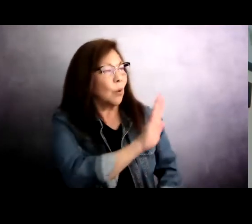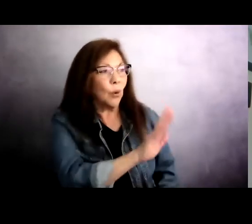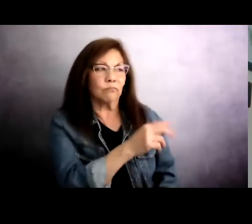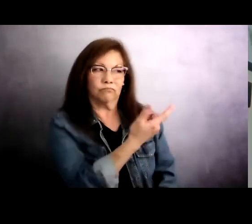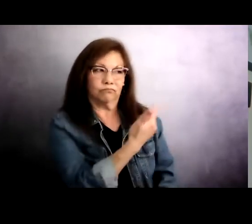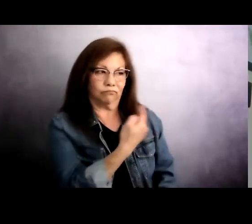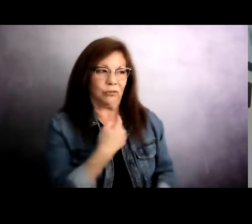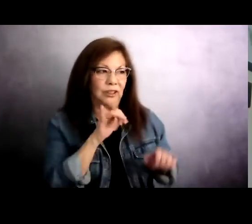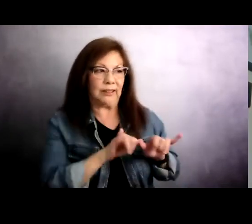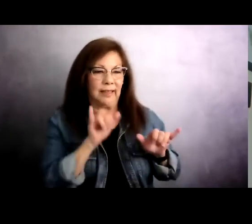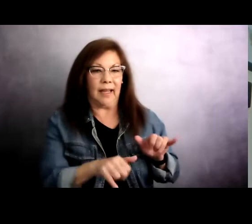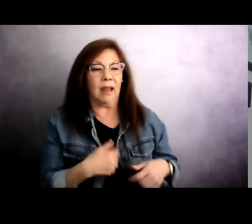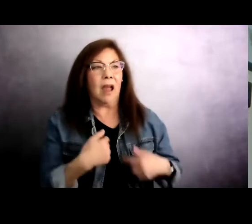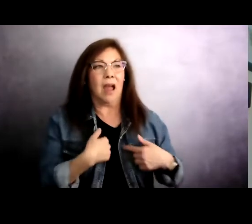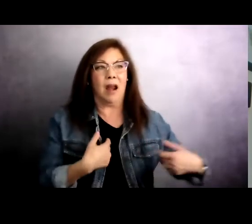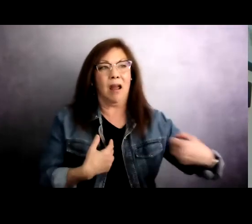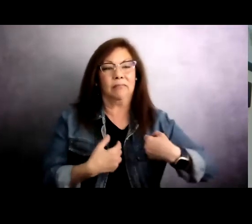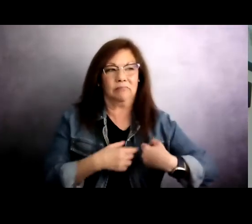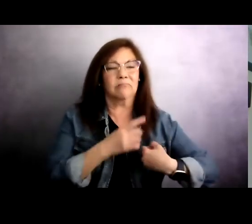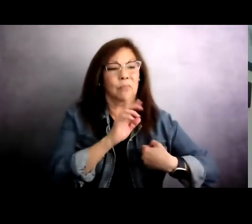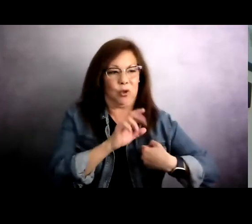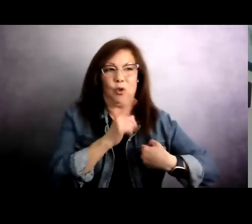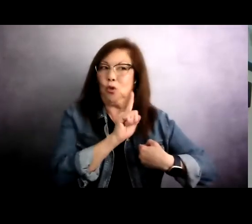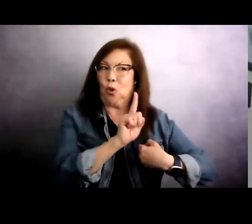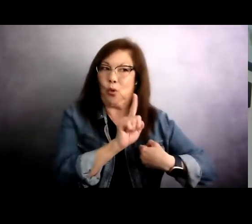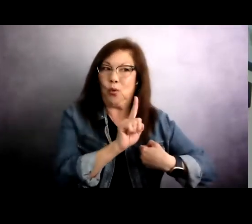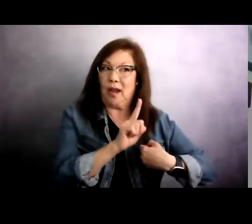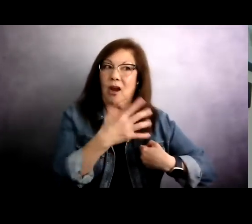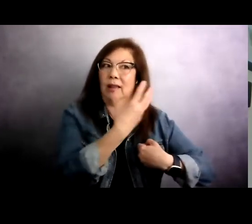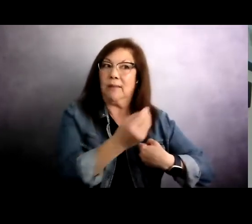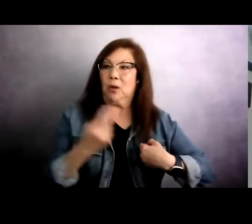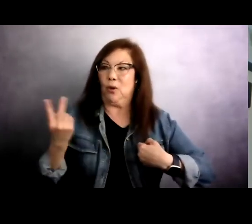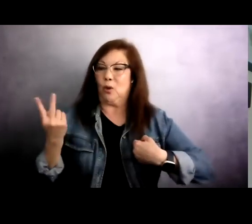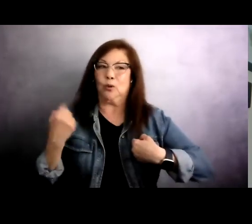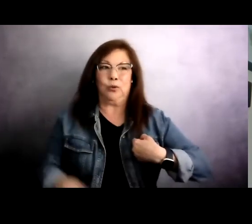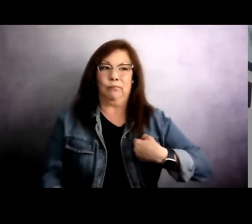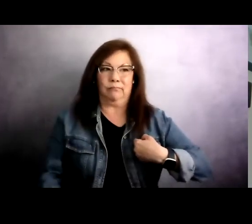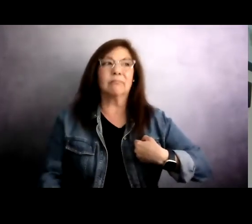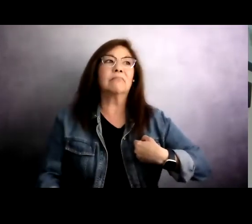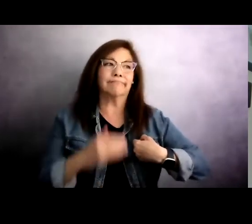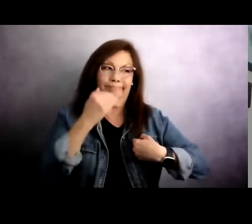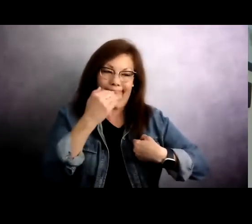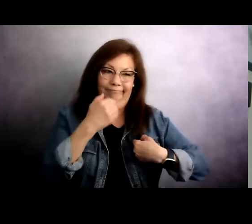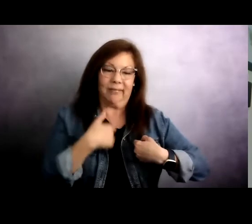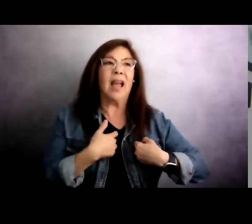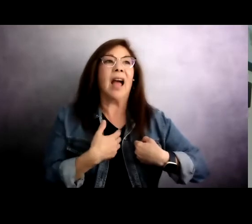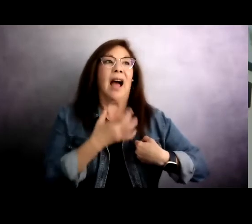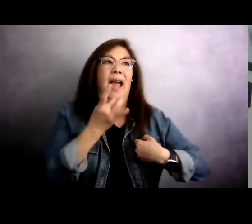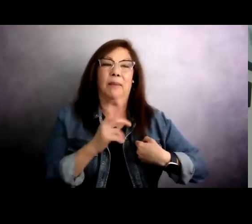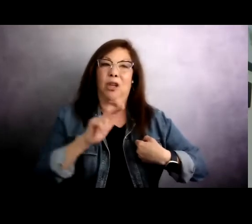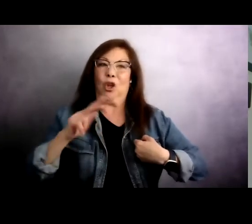it, and I warmed my arm around his. "Don't you dare leave me alone with them."